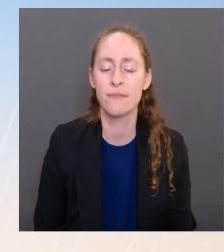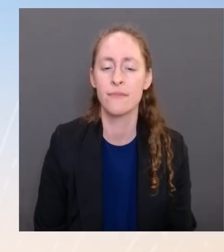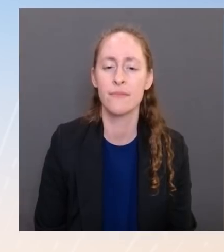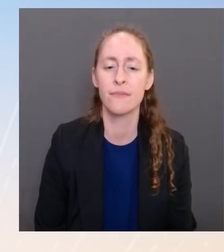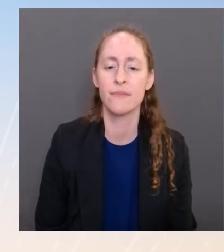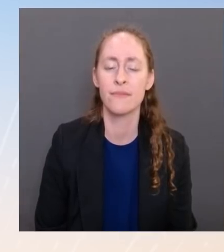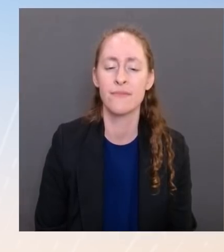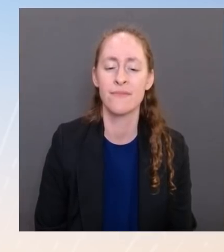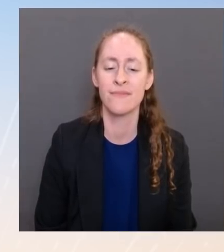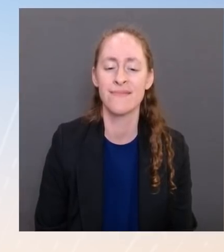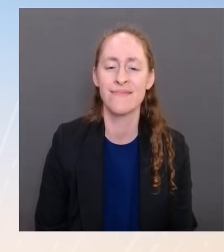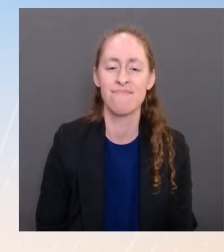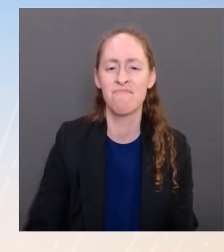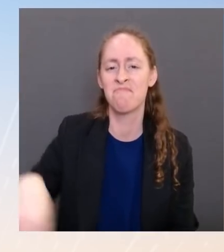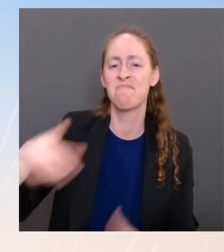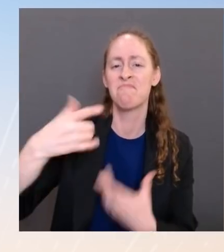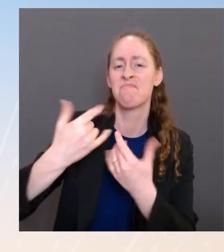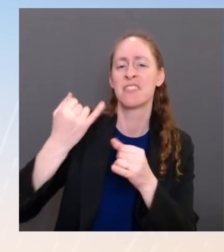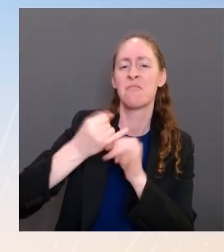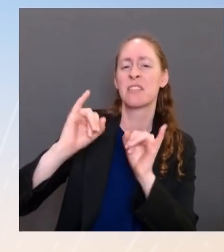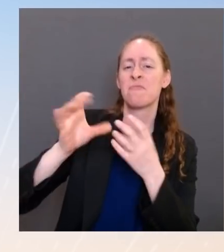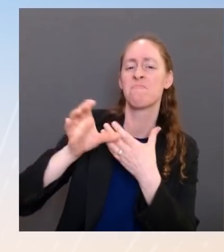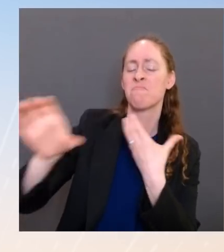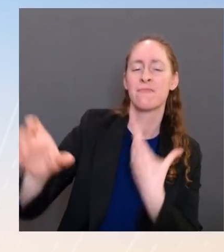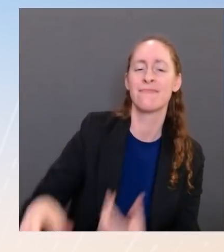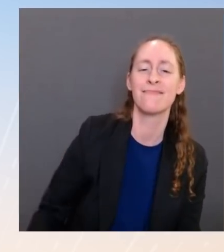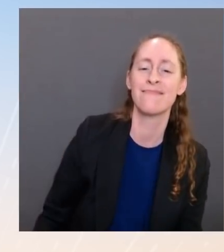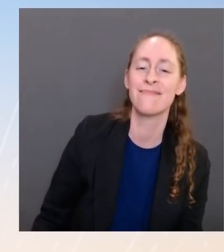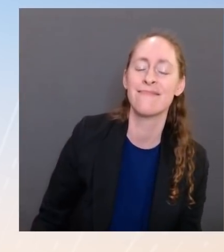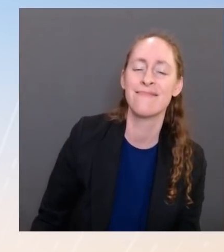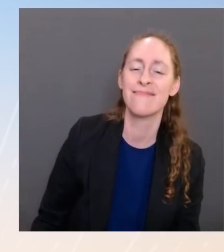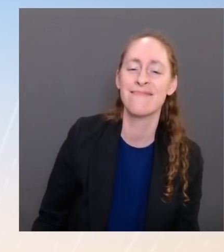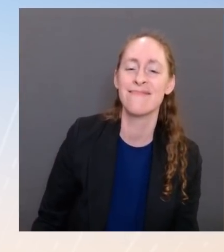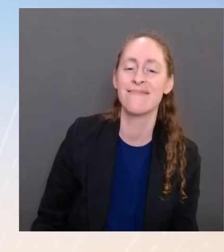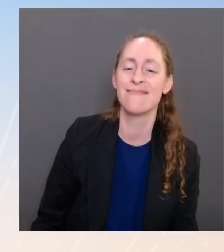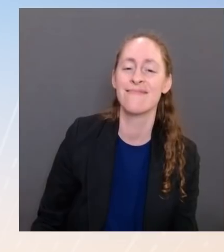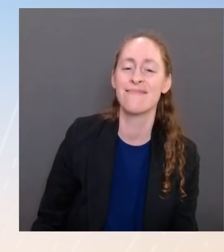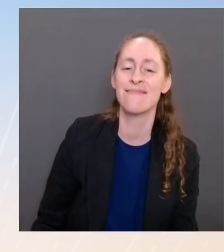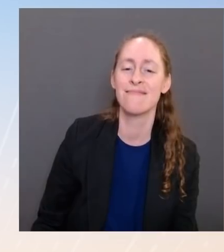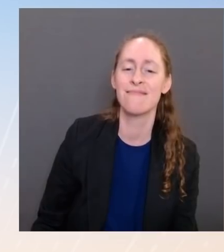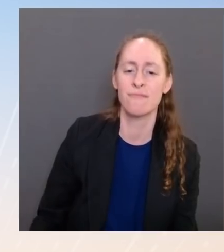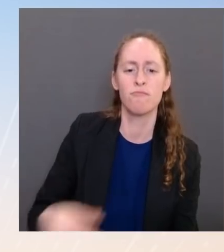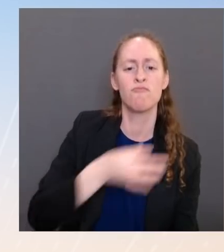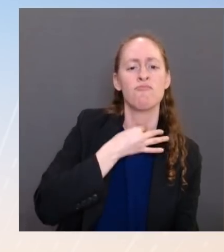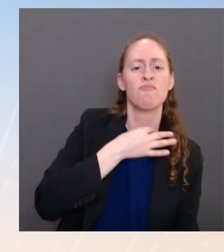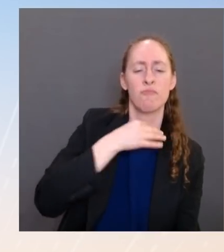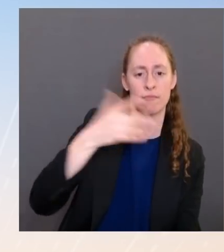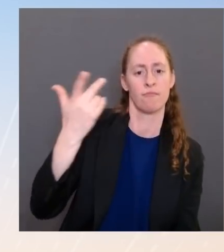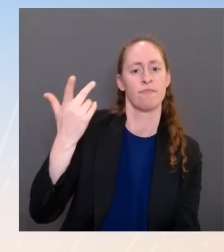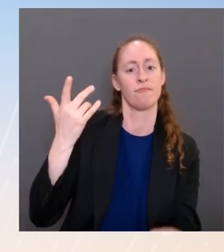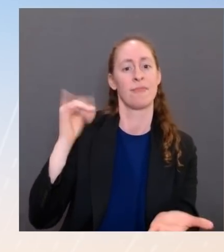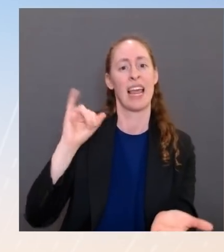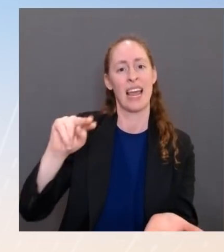for the inflation report that is expected to come out this week? Ms. Psaki: I don't have a prediction. I know I sometimes do,